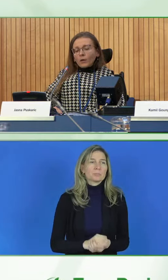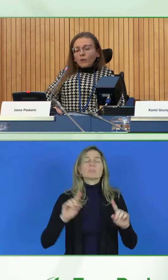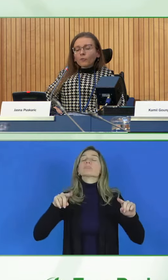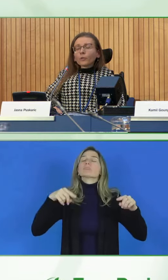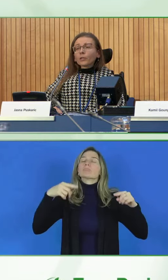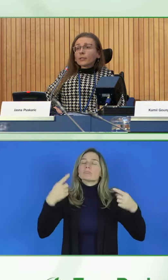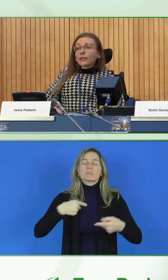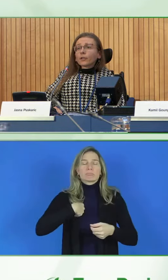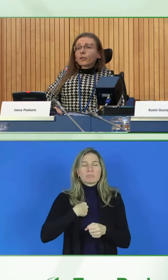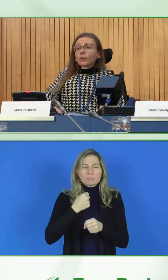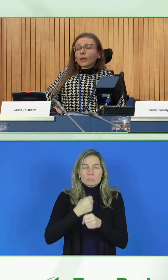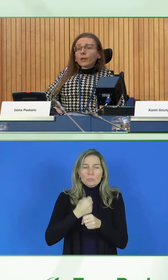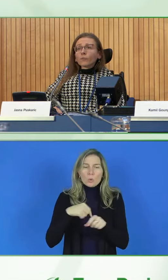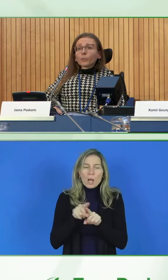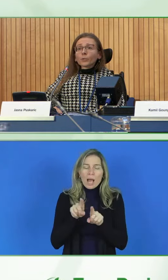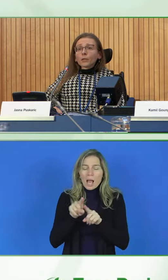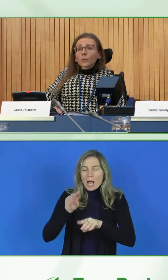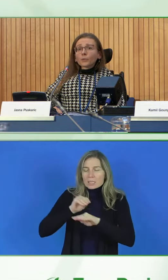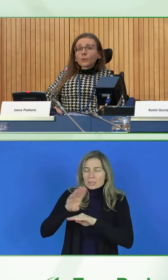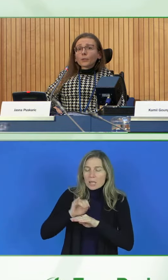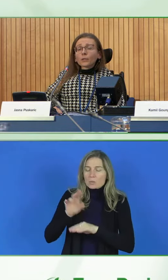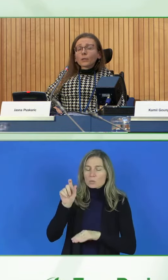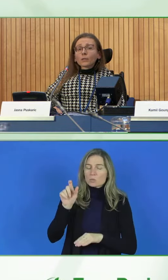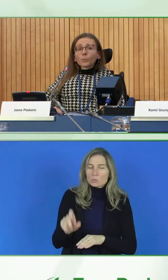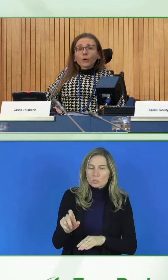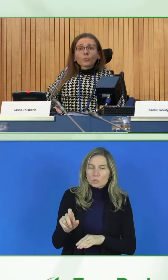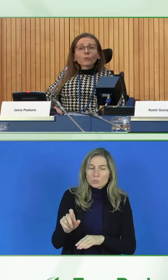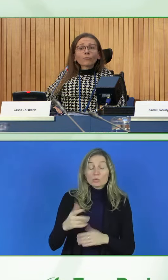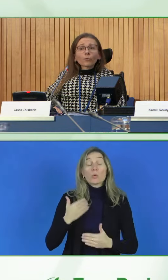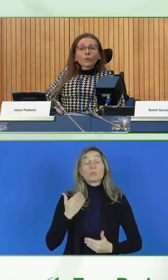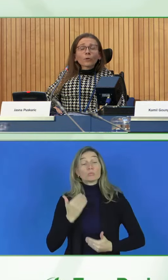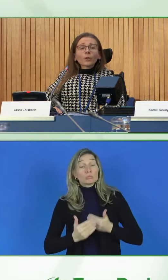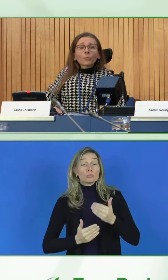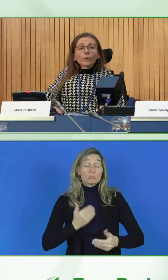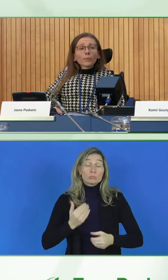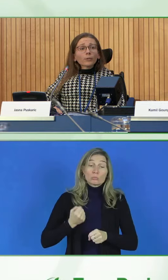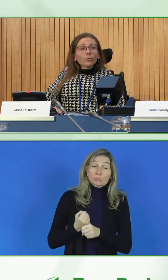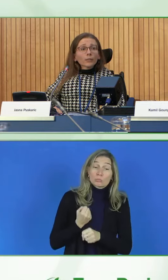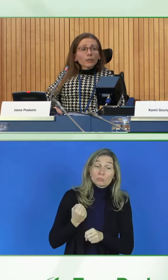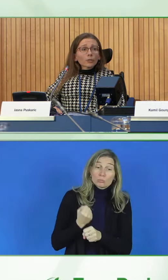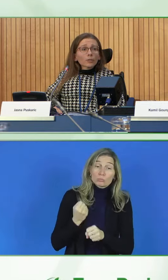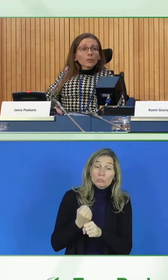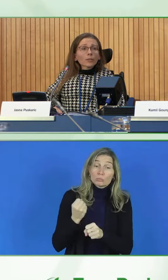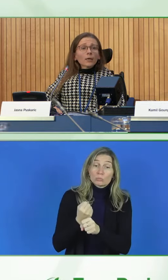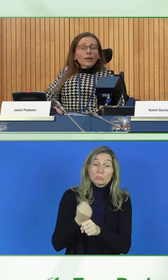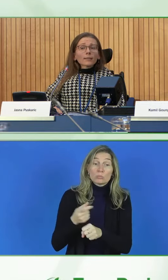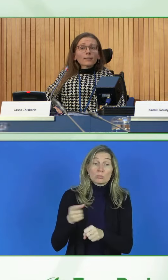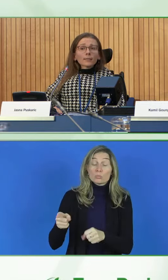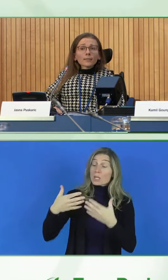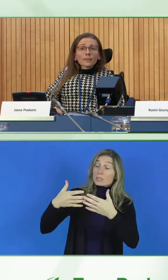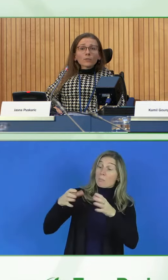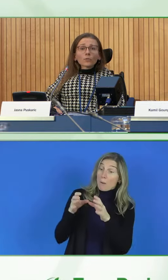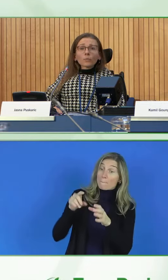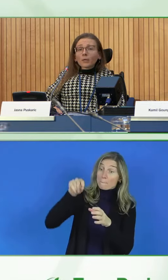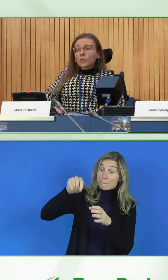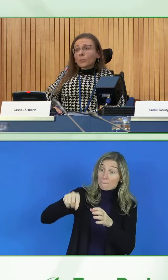A few years later I have built up the Department for public relation as an assistant to the management.